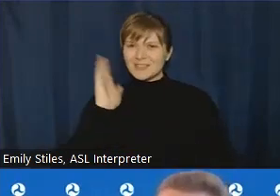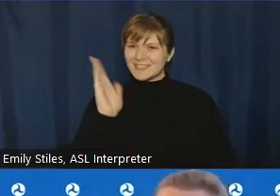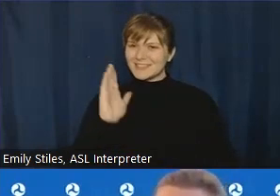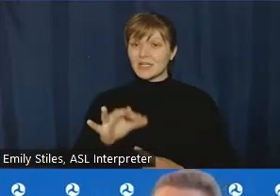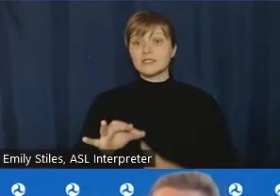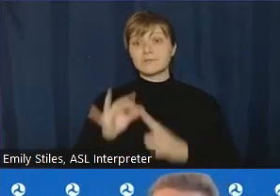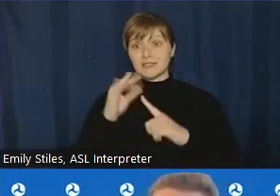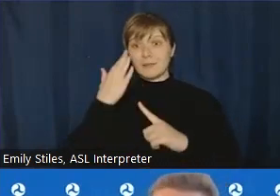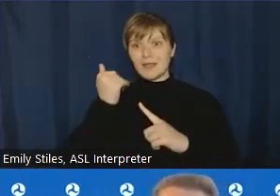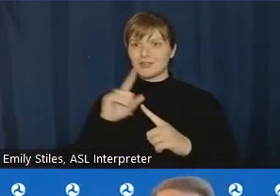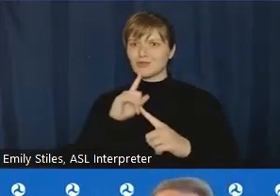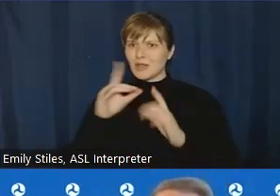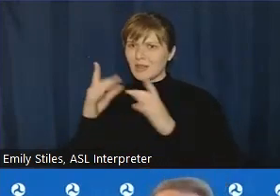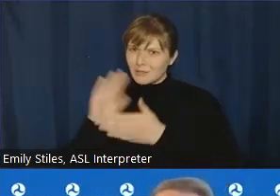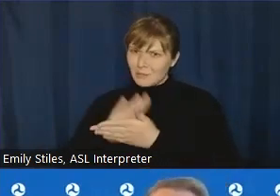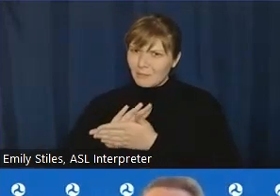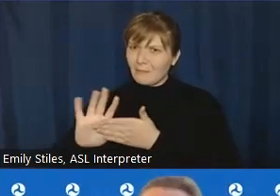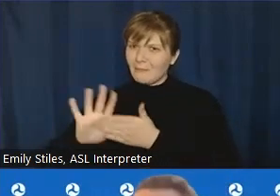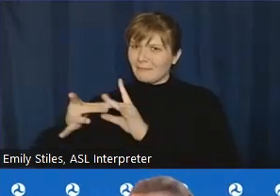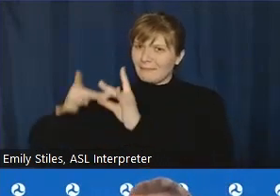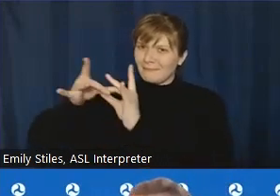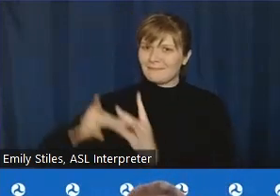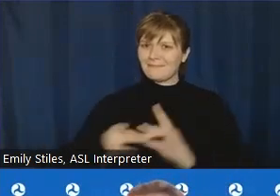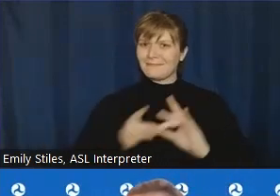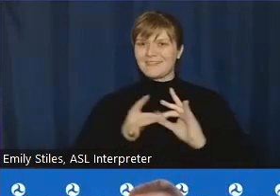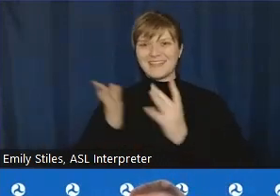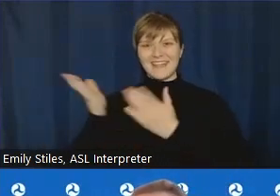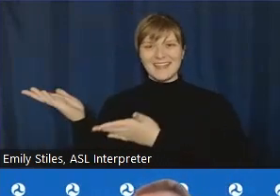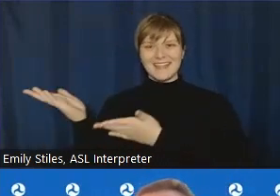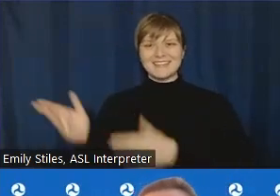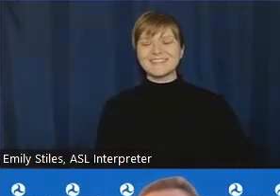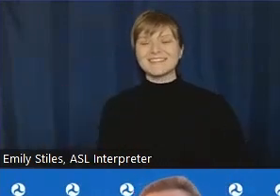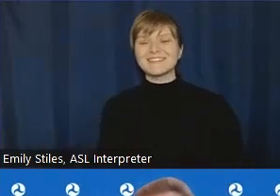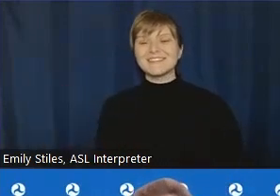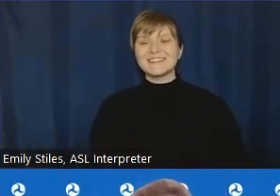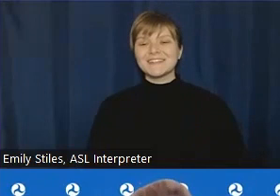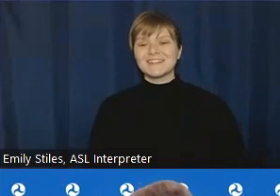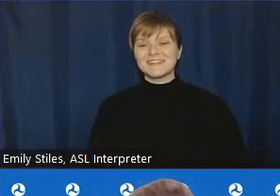perfectly into the conversation that I wanted to share with you all today. The Federal Transit